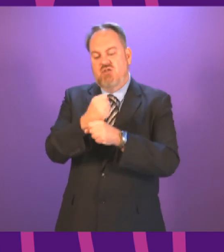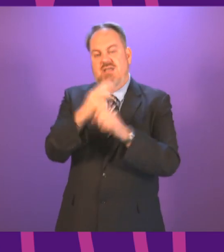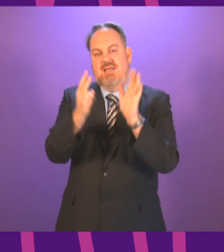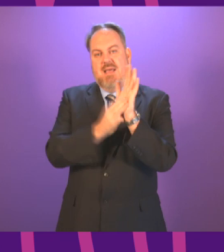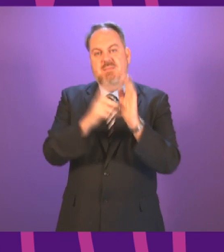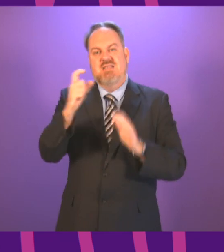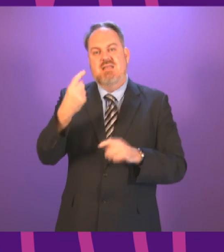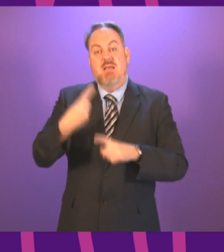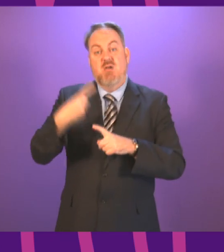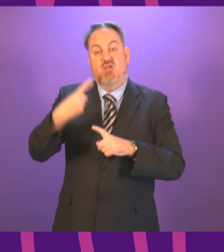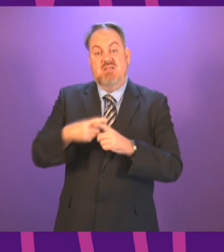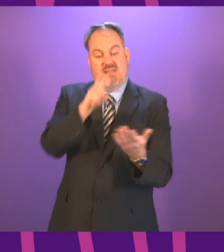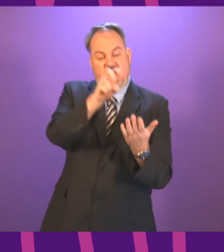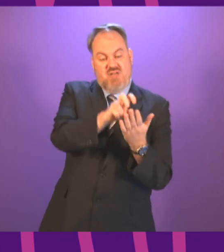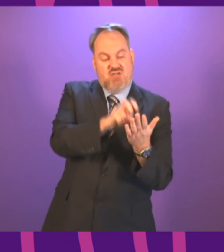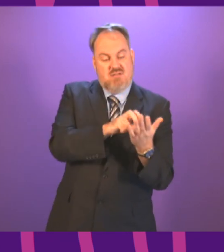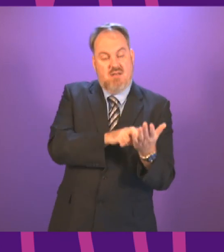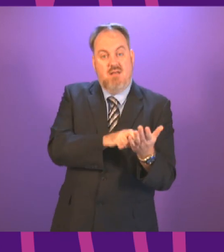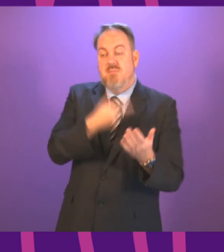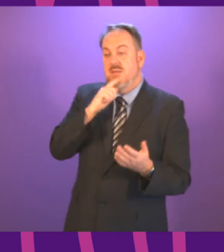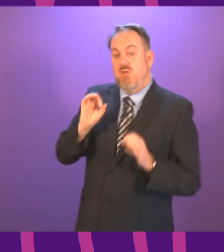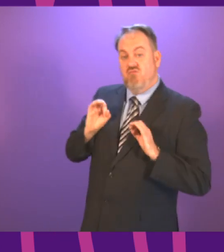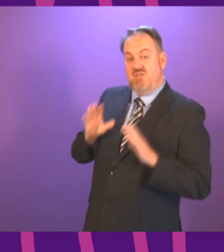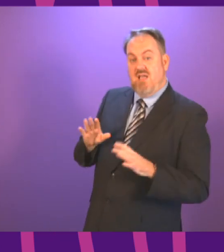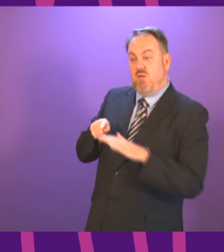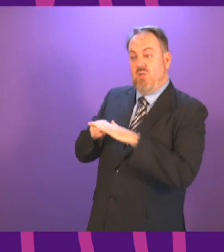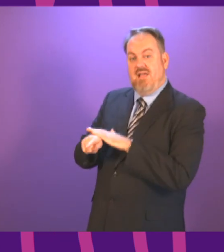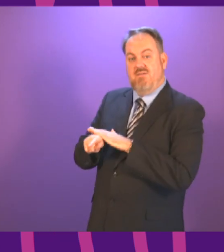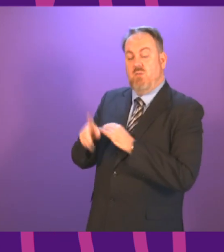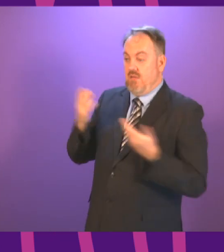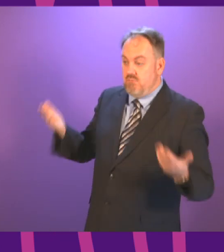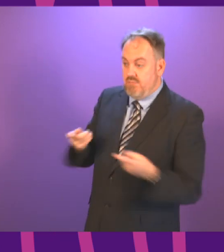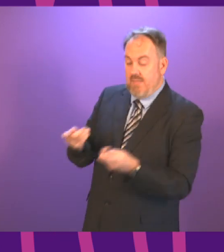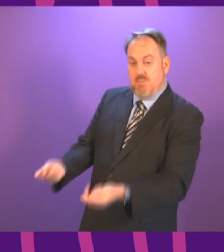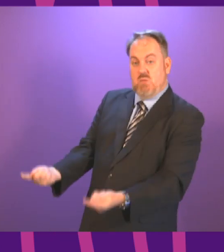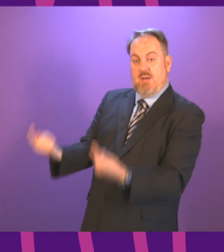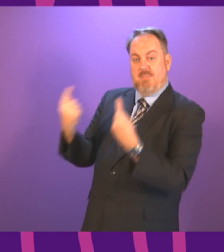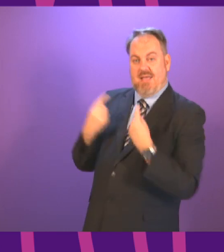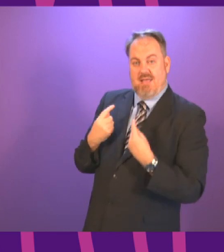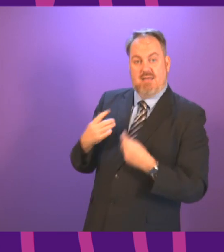General Medical Council emergency register, and we can draw on the pool of returners.